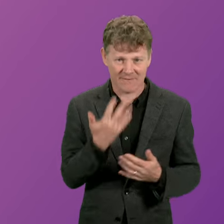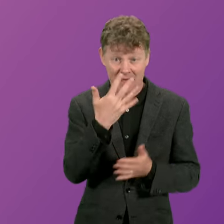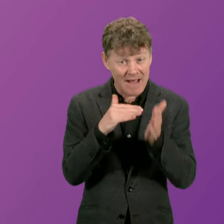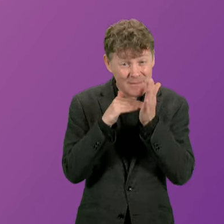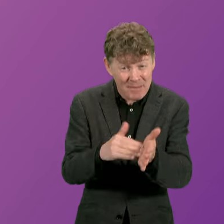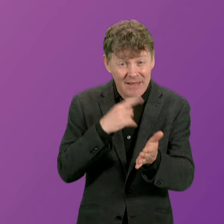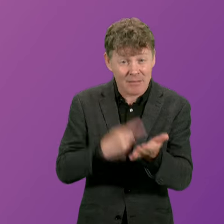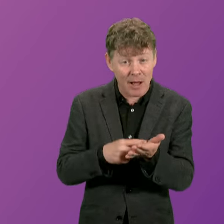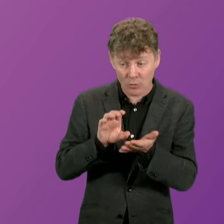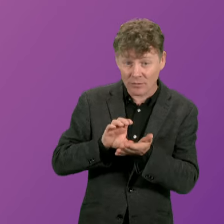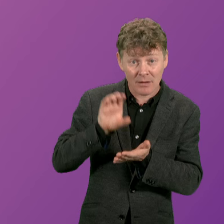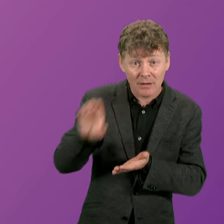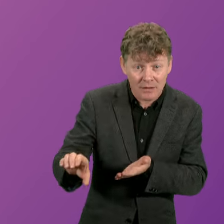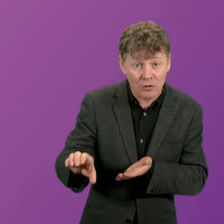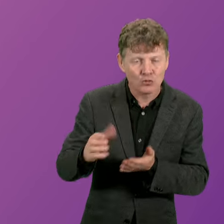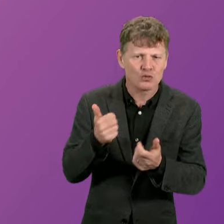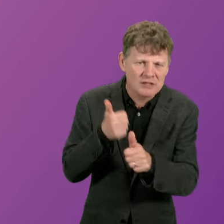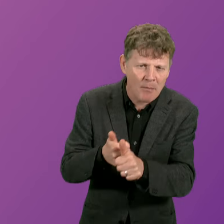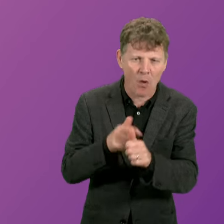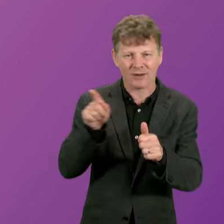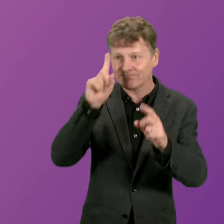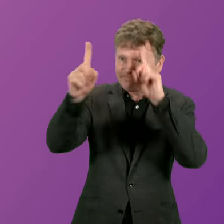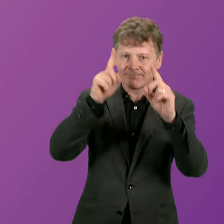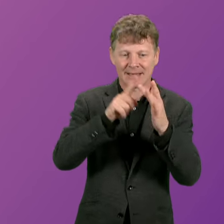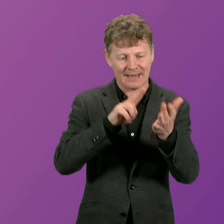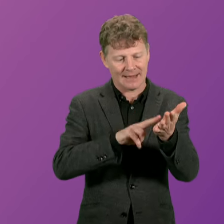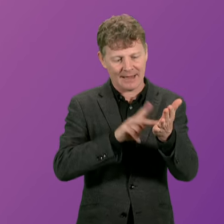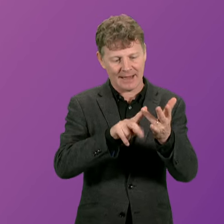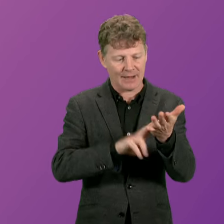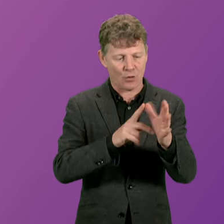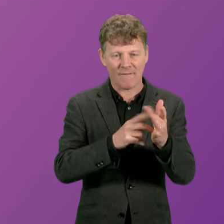announced to support innovation, taking forward the recommendations of the work of Mark Logan